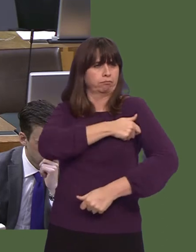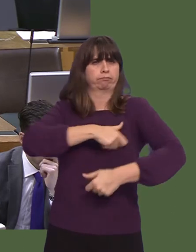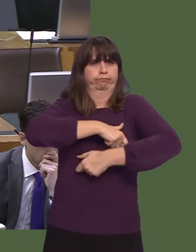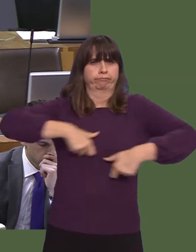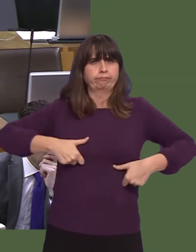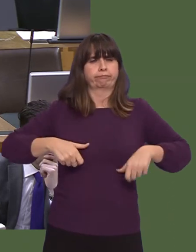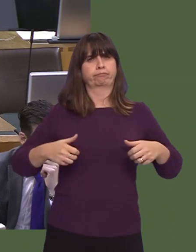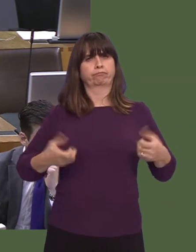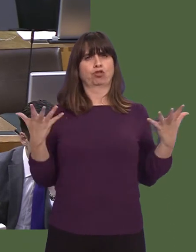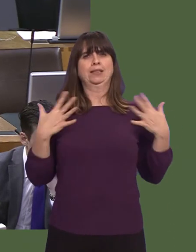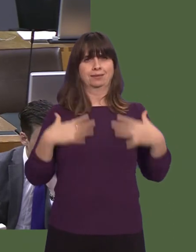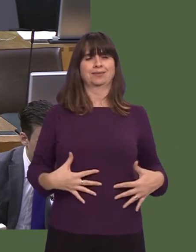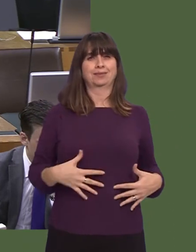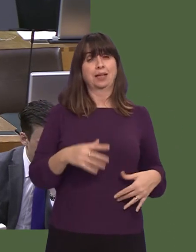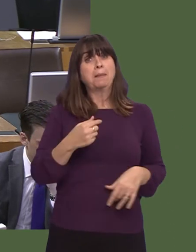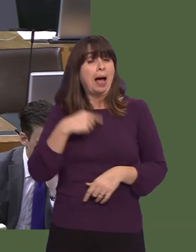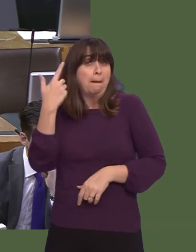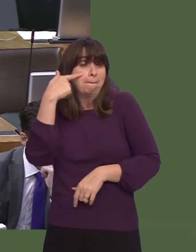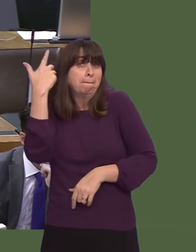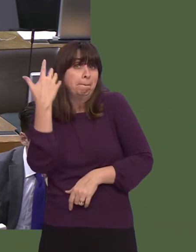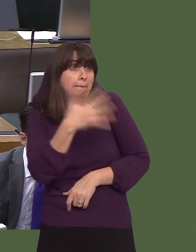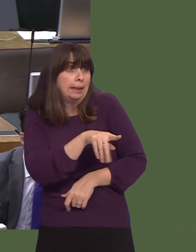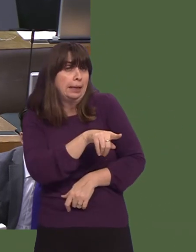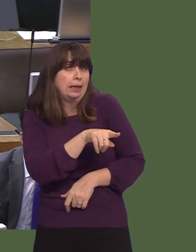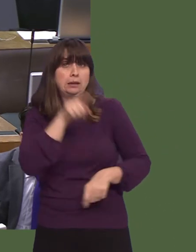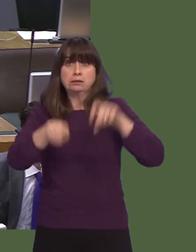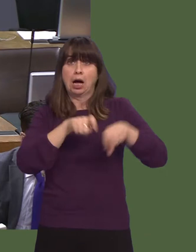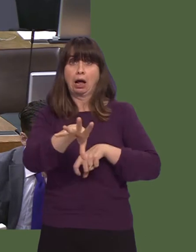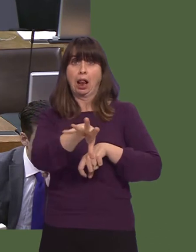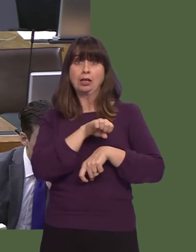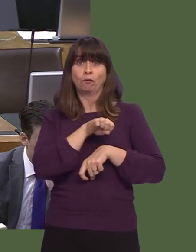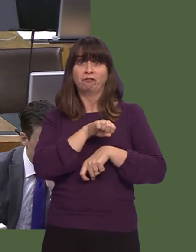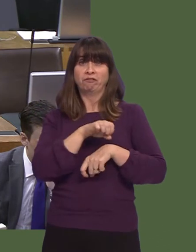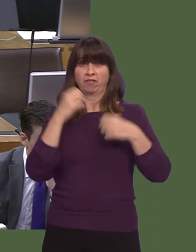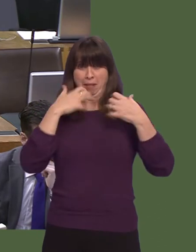pavements, I've seen people cycling at night with no lights and they're invisible, frankly.